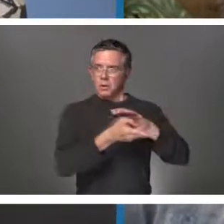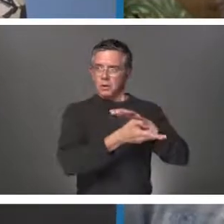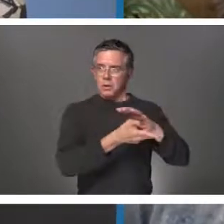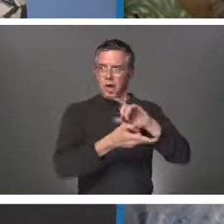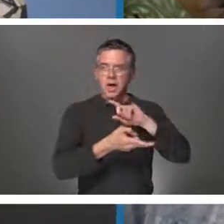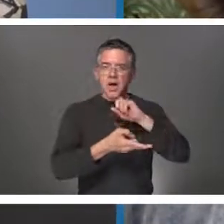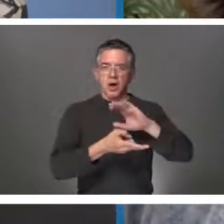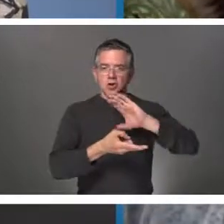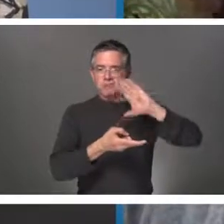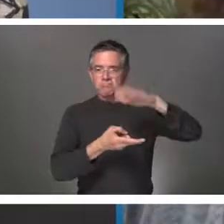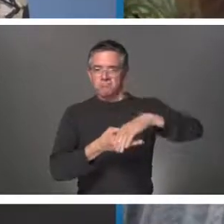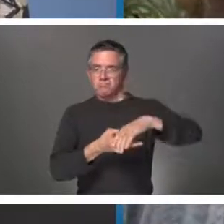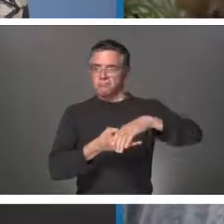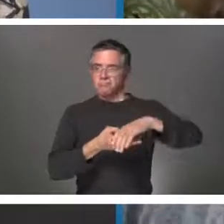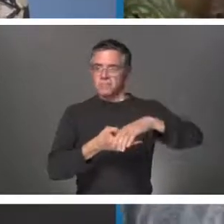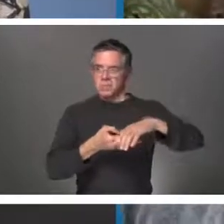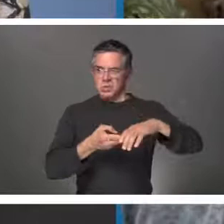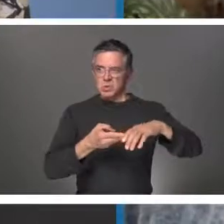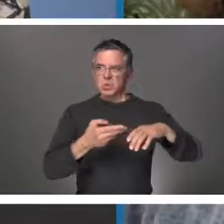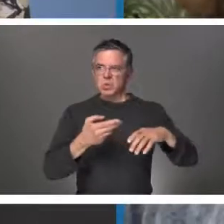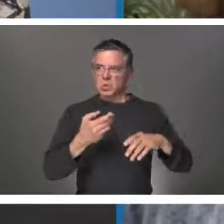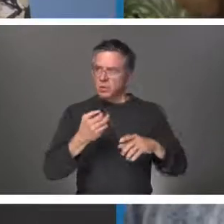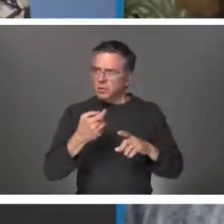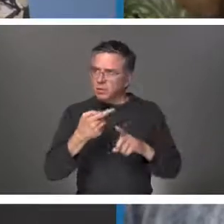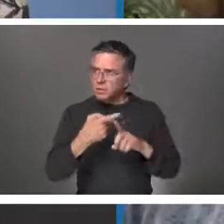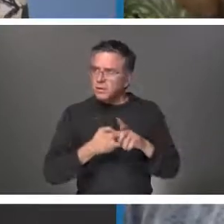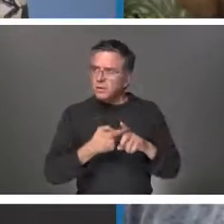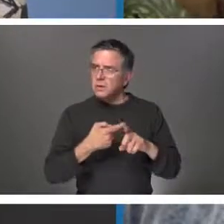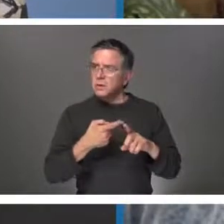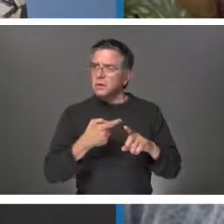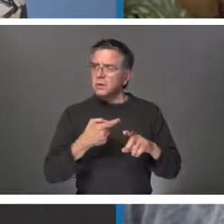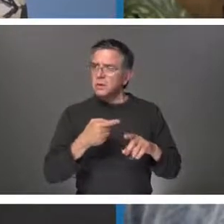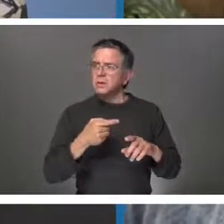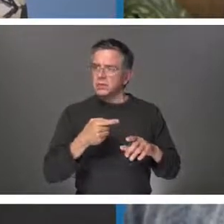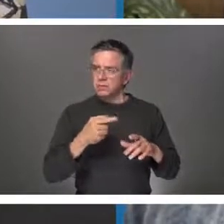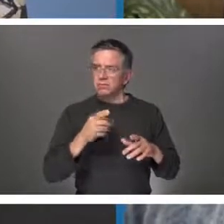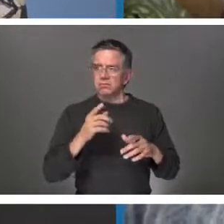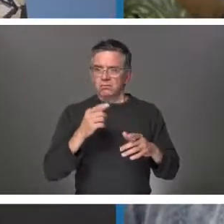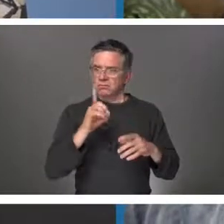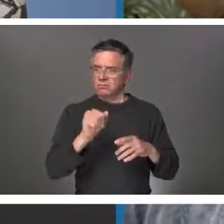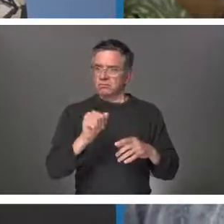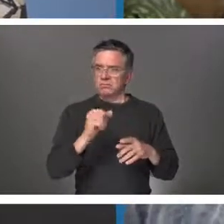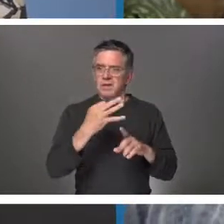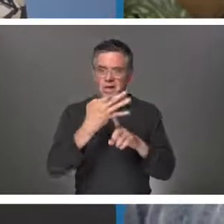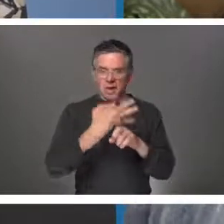and shares the value of vaccine and the miracle that vaccine became